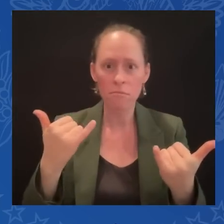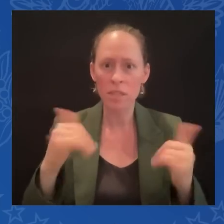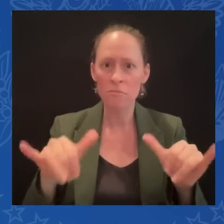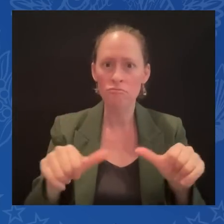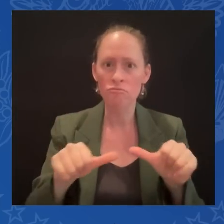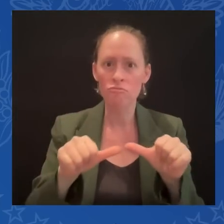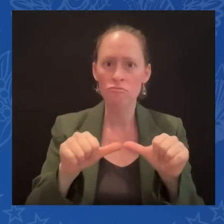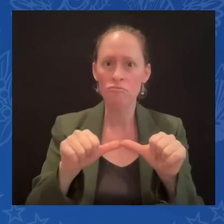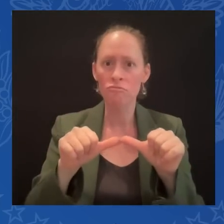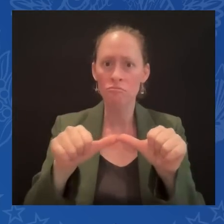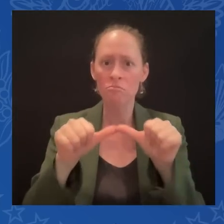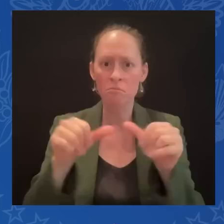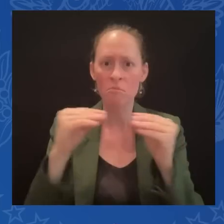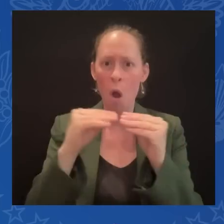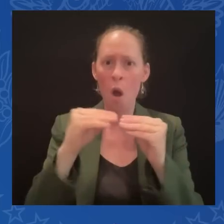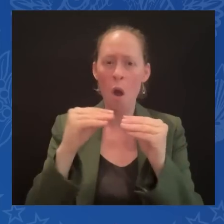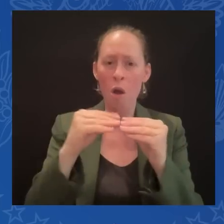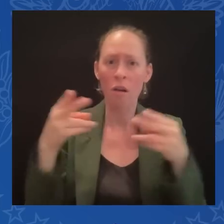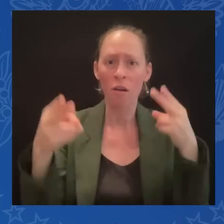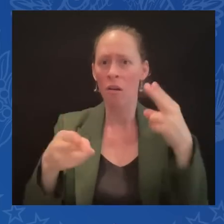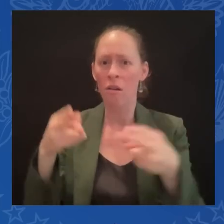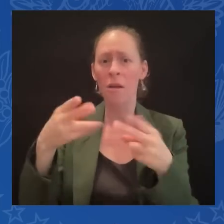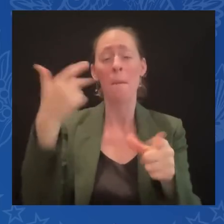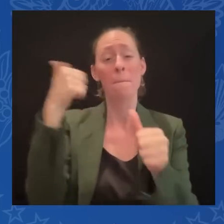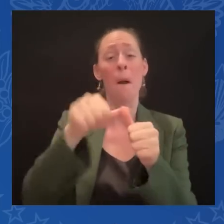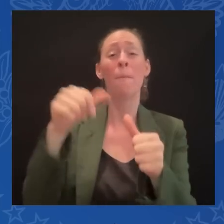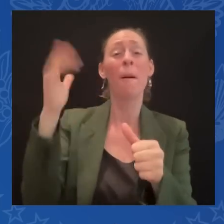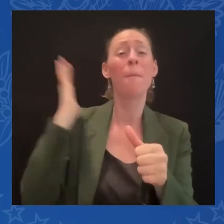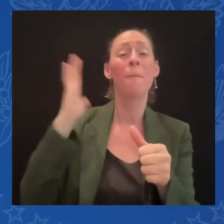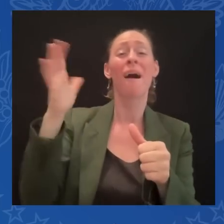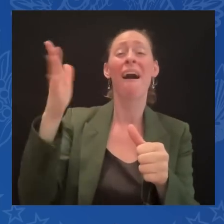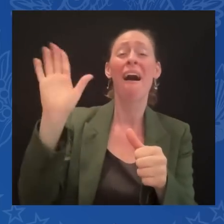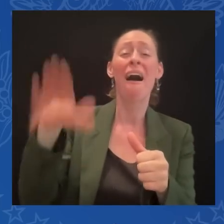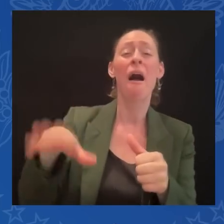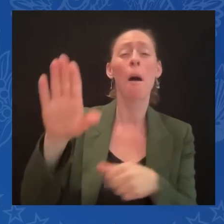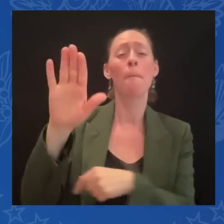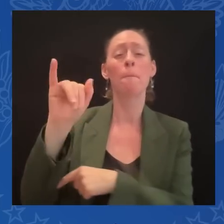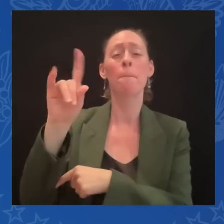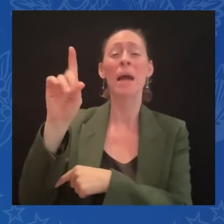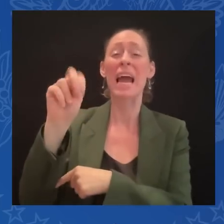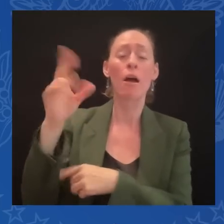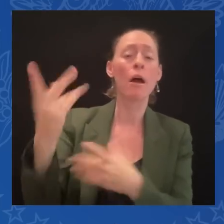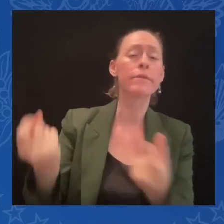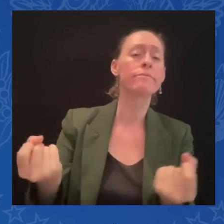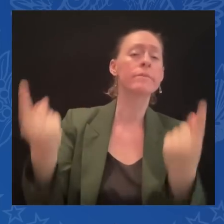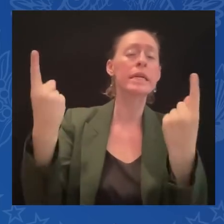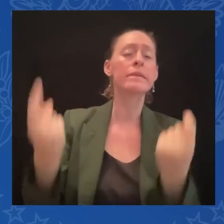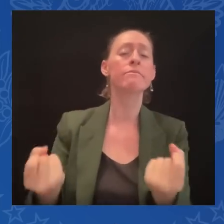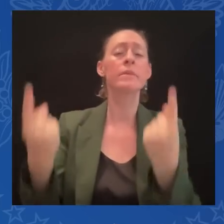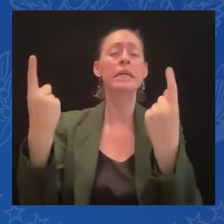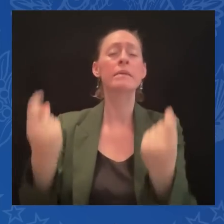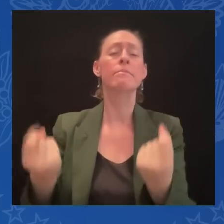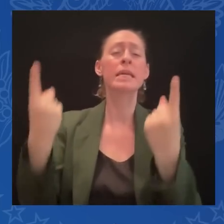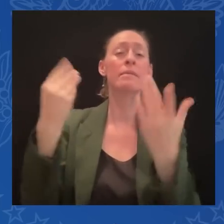to keep people from working"? People are off the sidelines. Twenty years -- twenty years high --